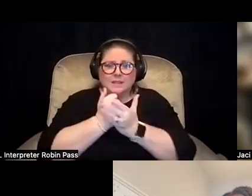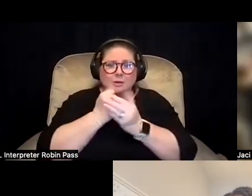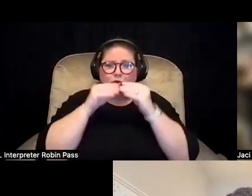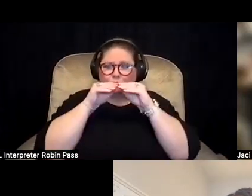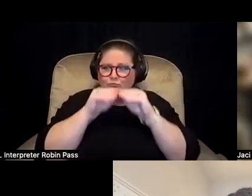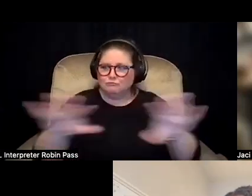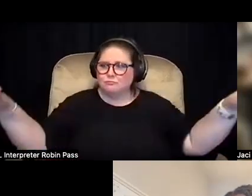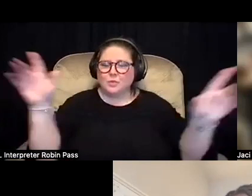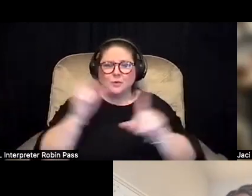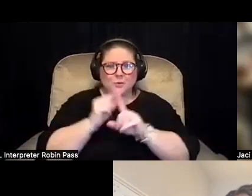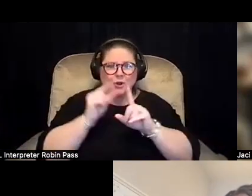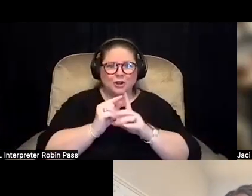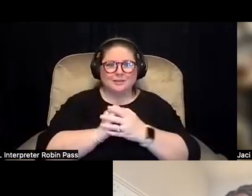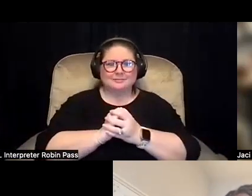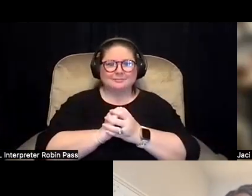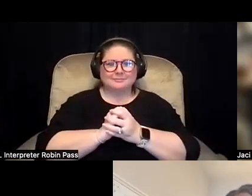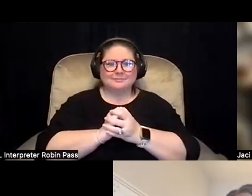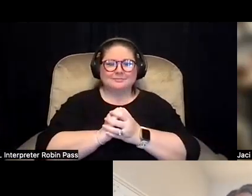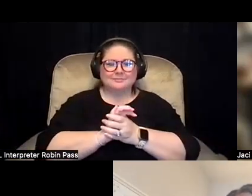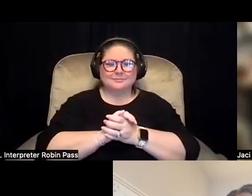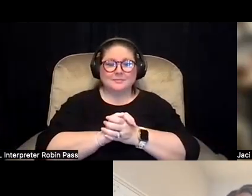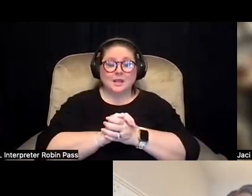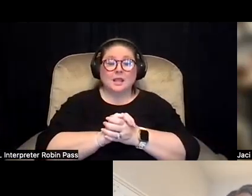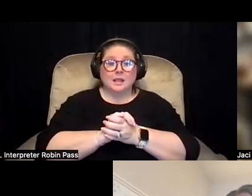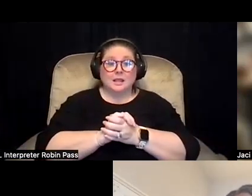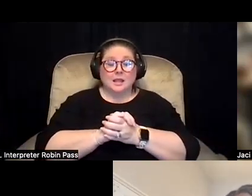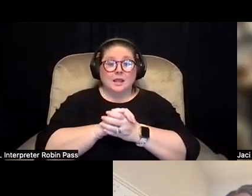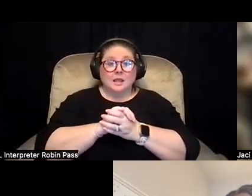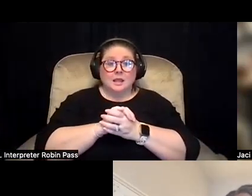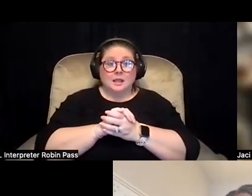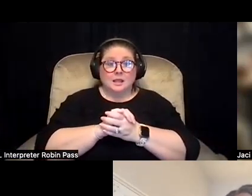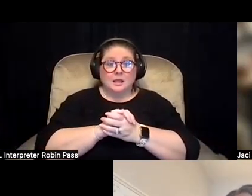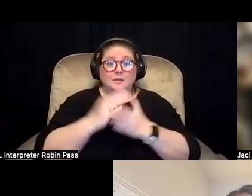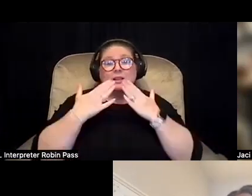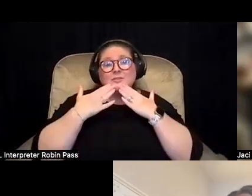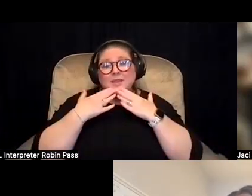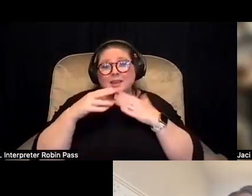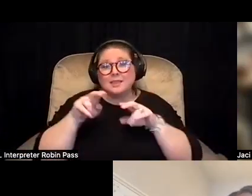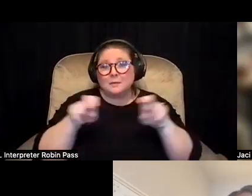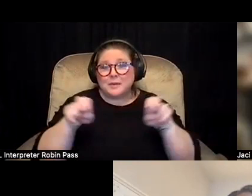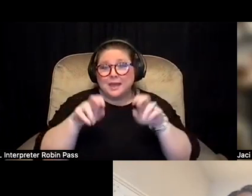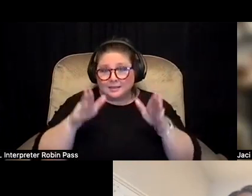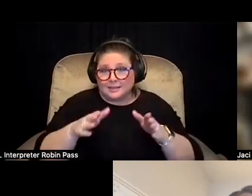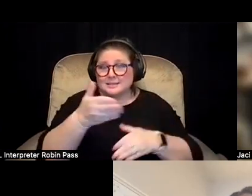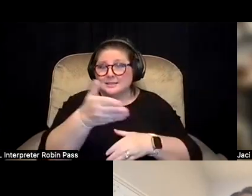and with that i would just like to thank first the panelists thank you akilah for your work